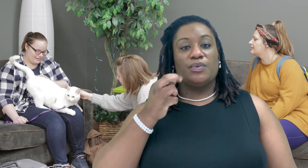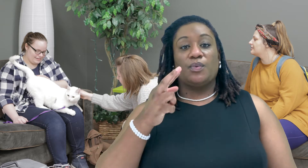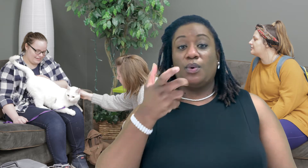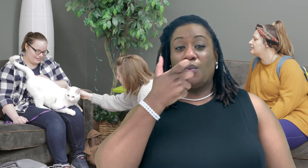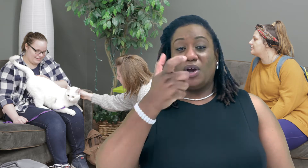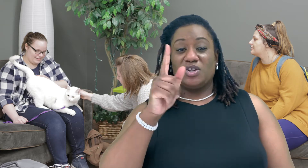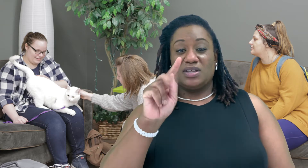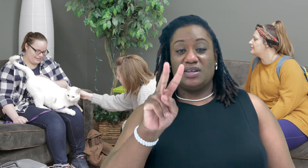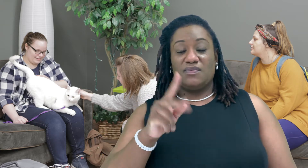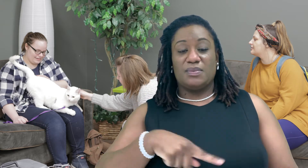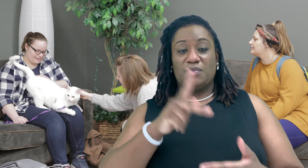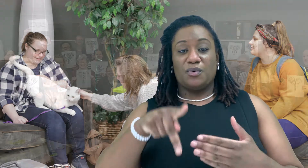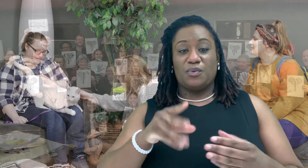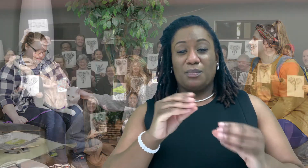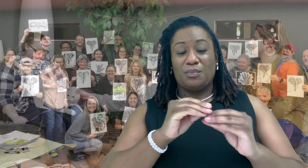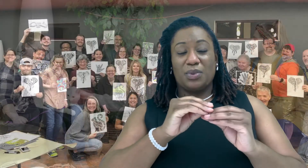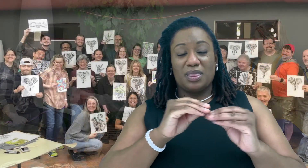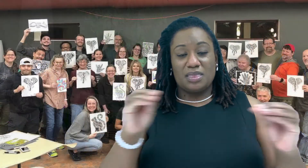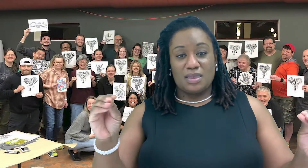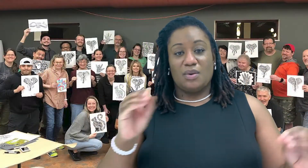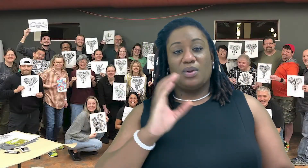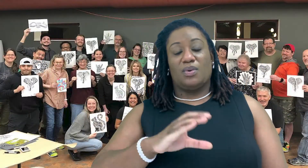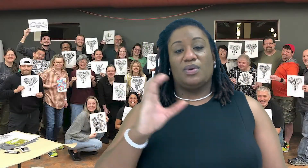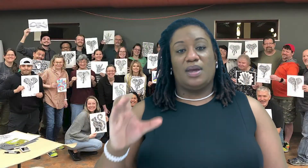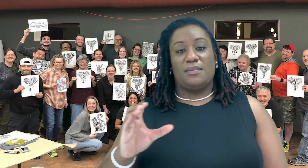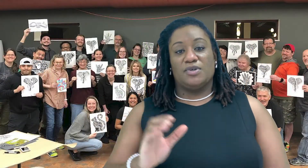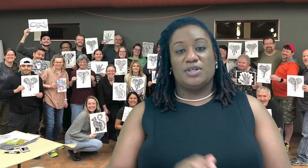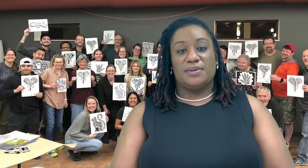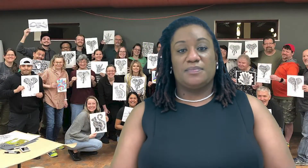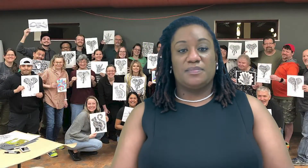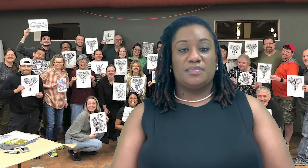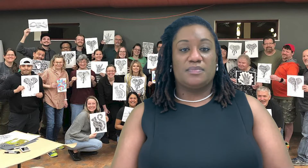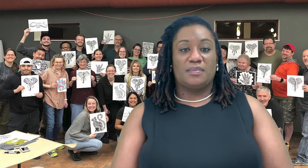watching a televised program without captioning.